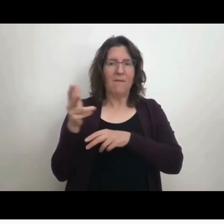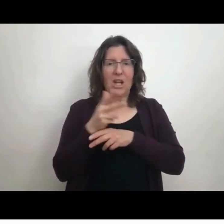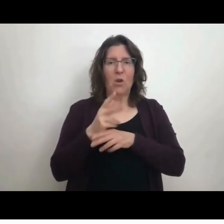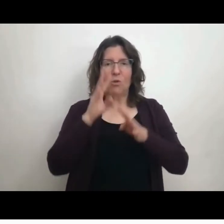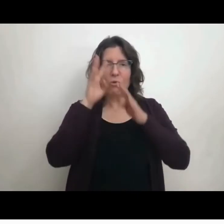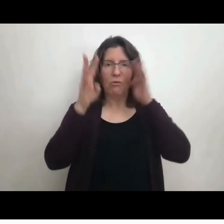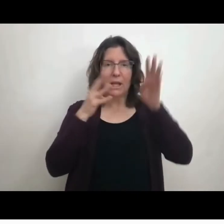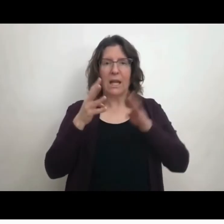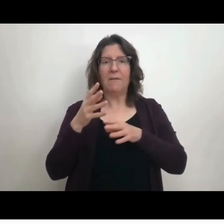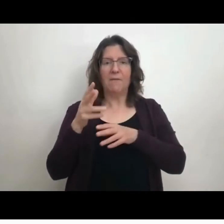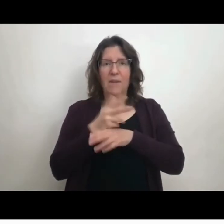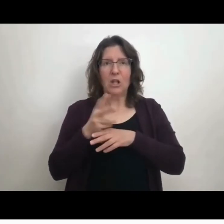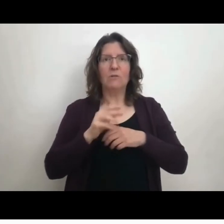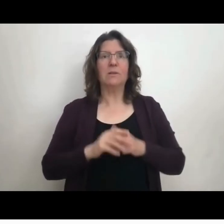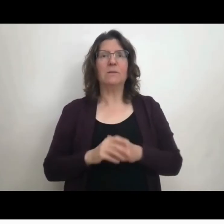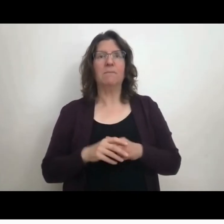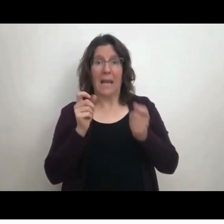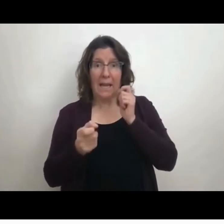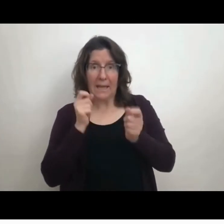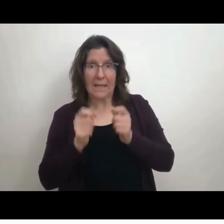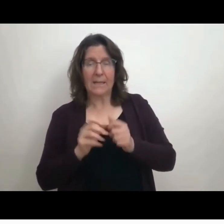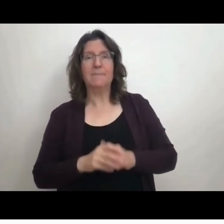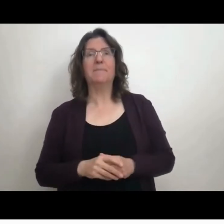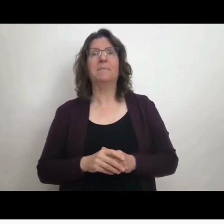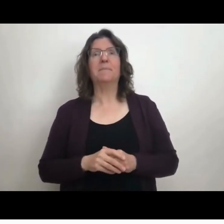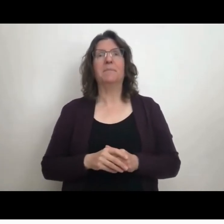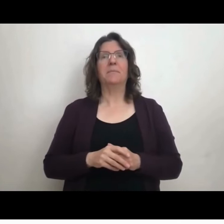We made creative videos, including editing them.